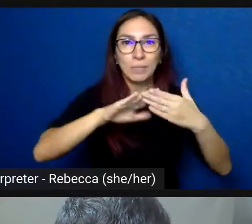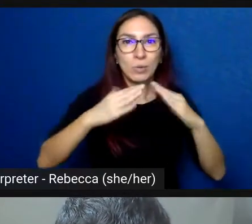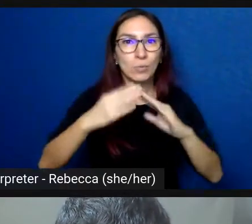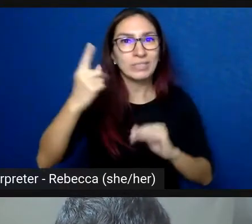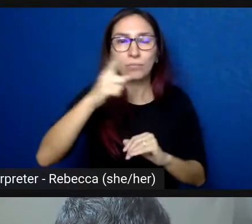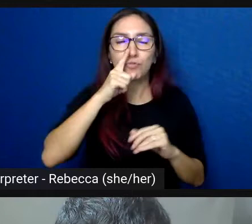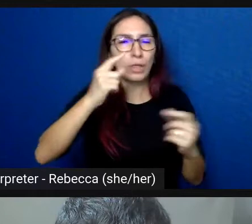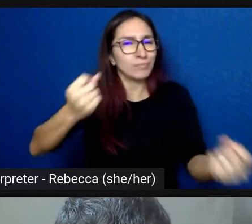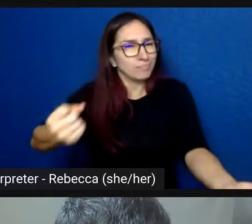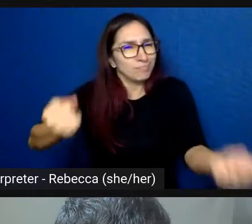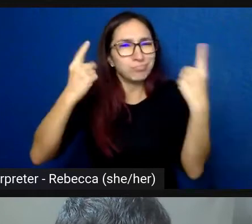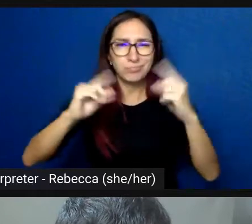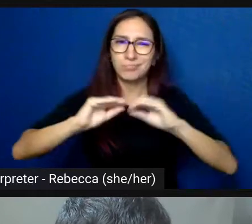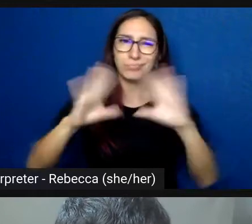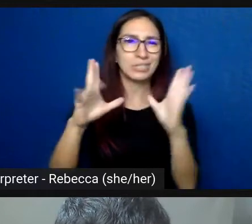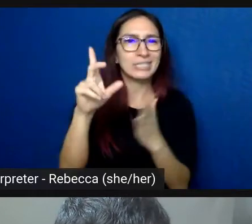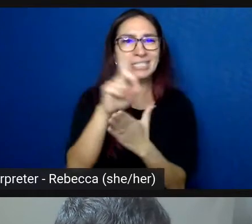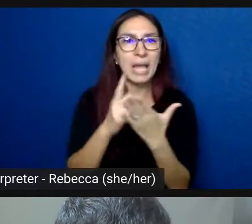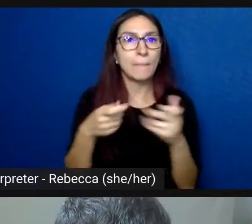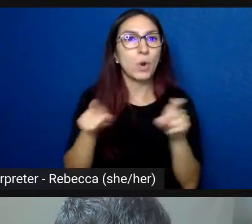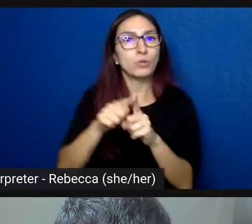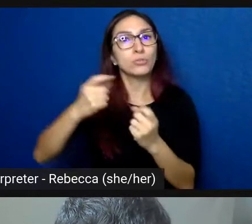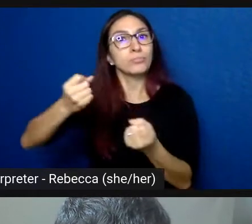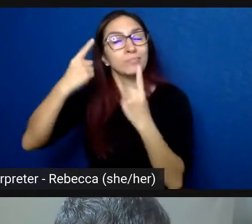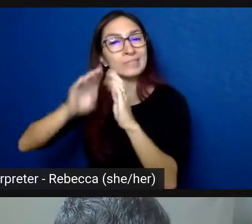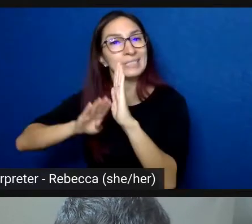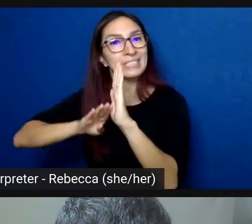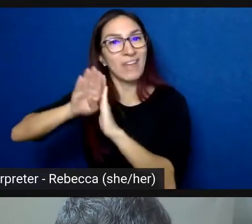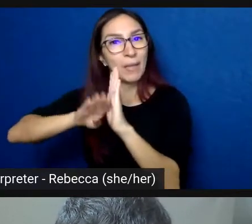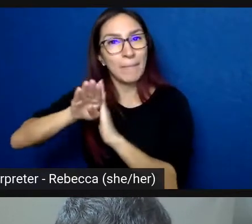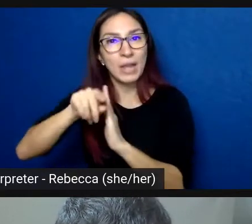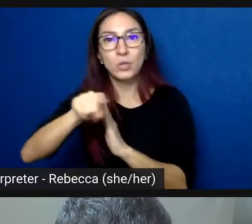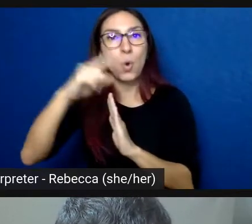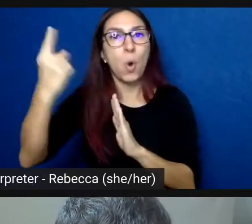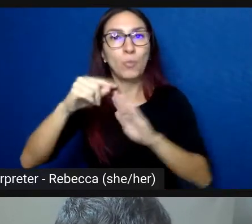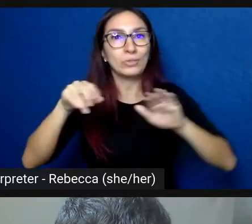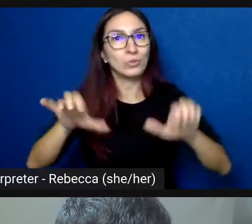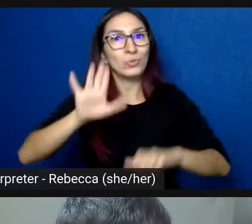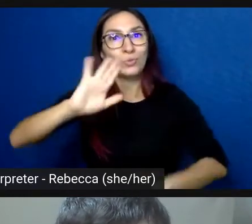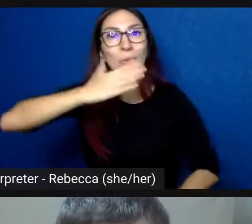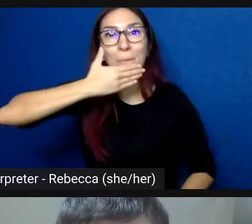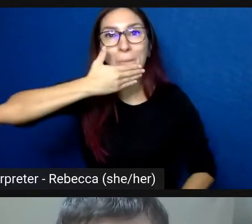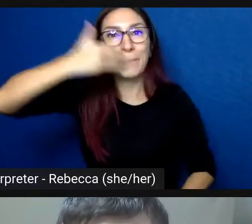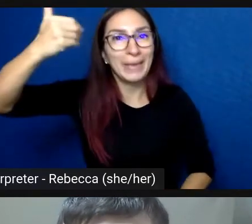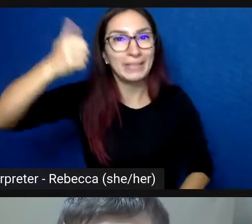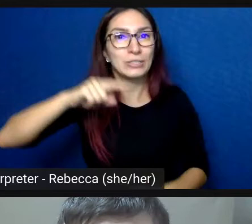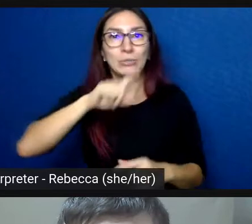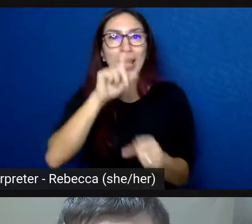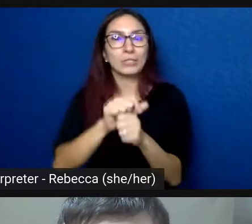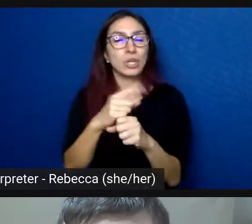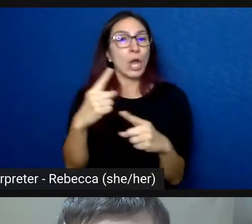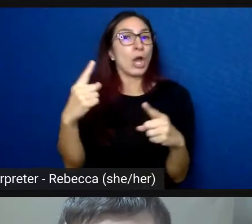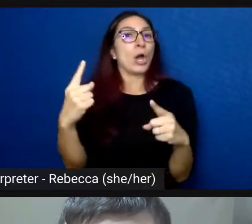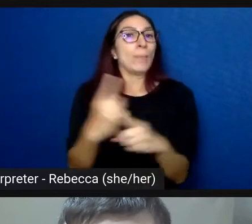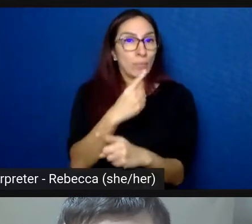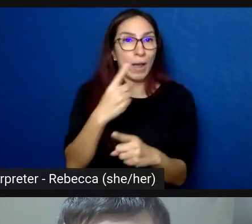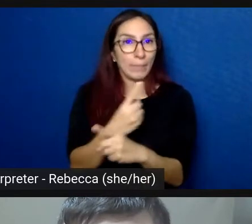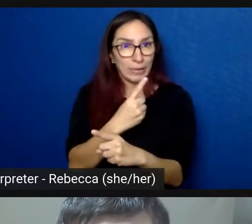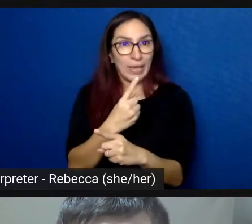but also understands development, and you always do your best to actually properly get ourselves in the shoes of someone